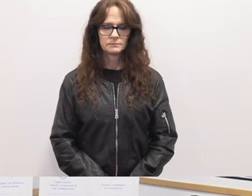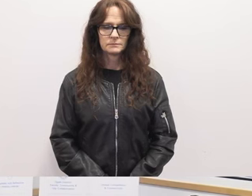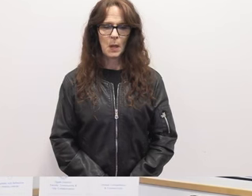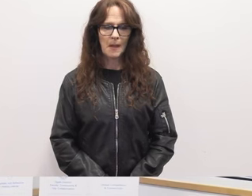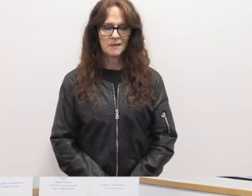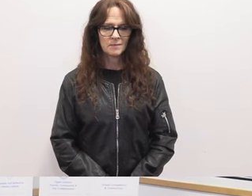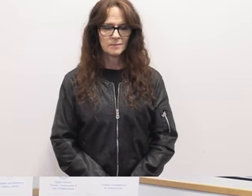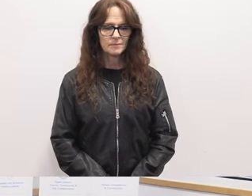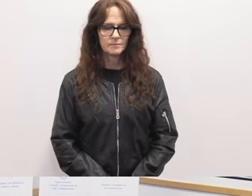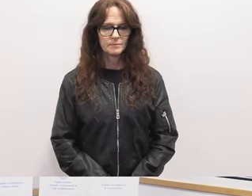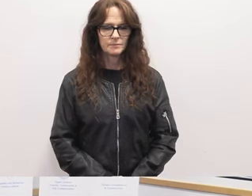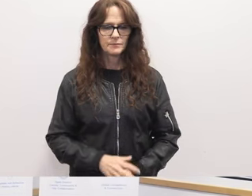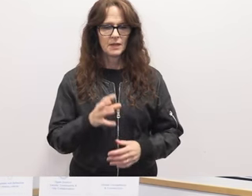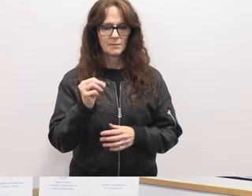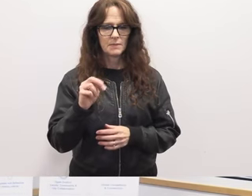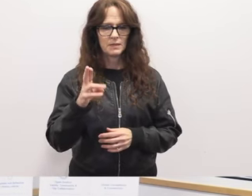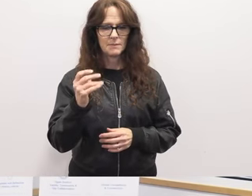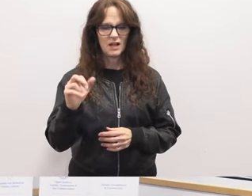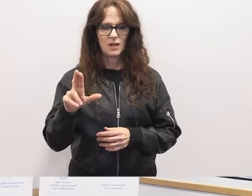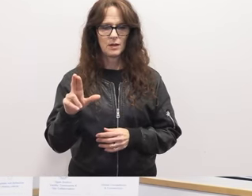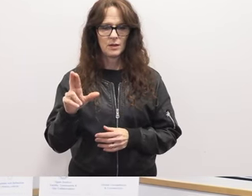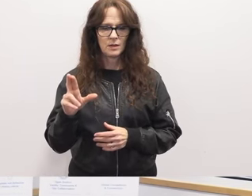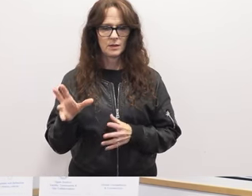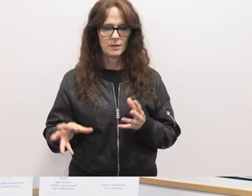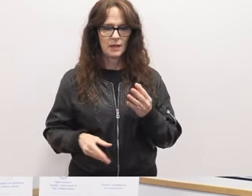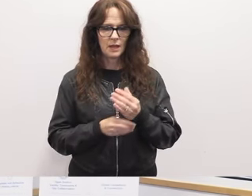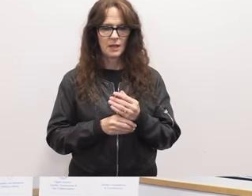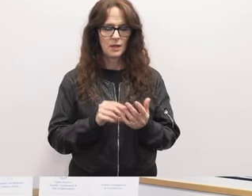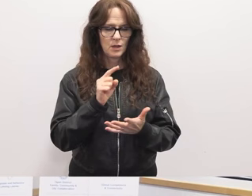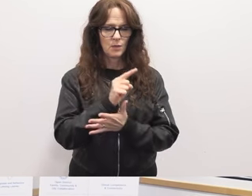Mr. Miller, do you want to weigh in on the one, three and five?